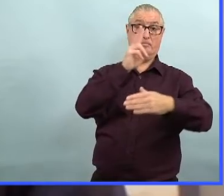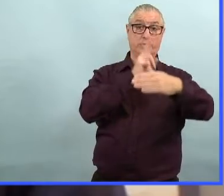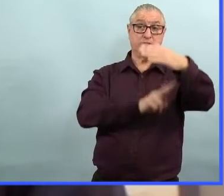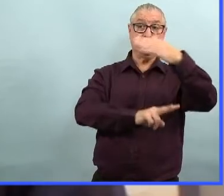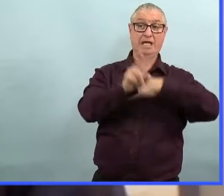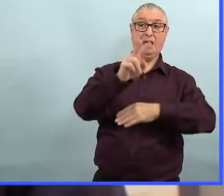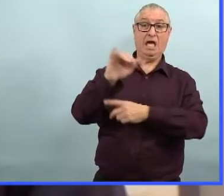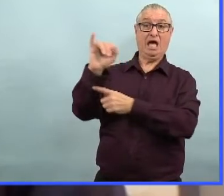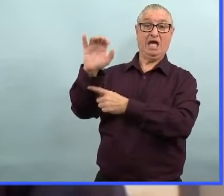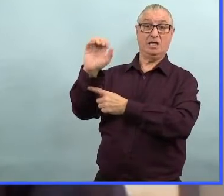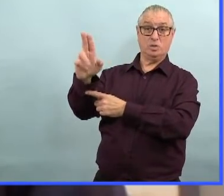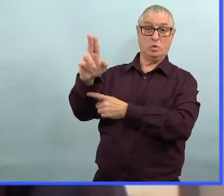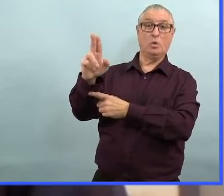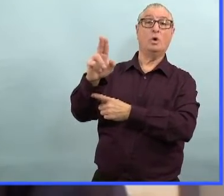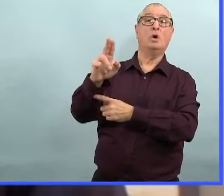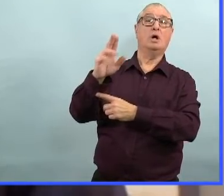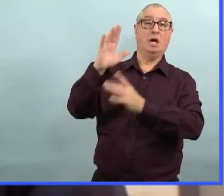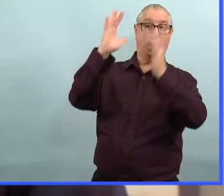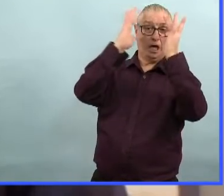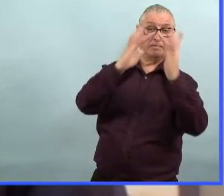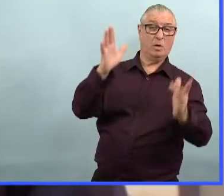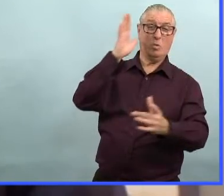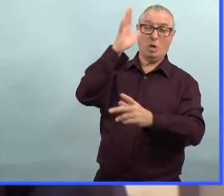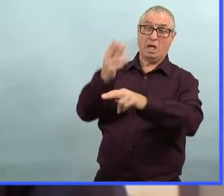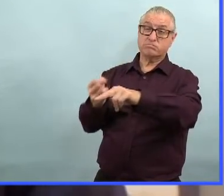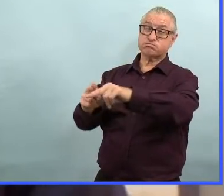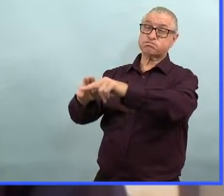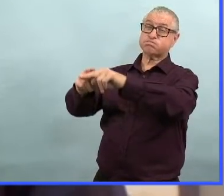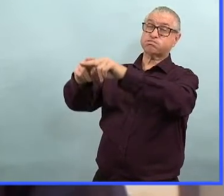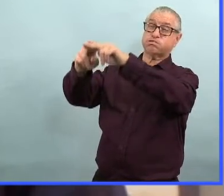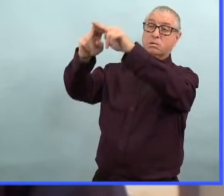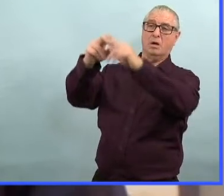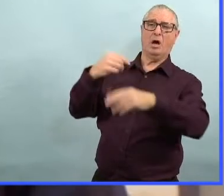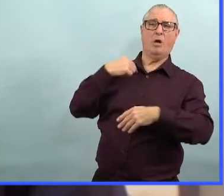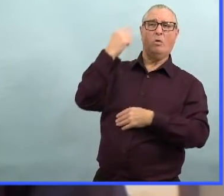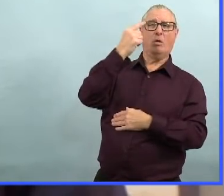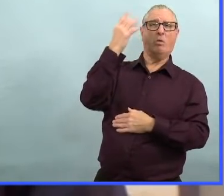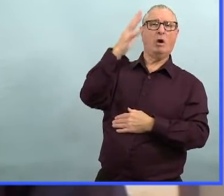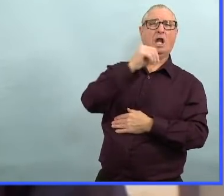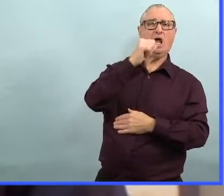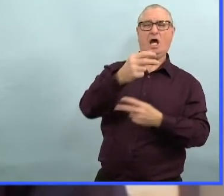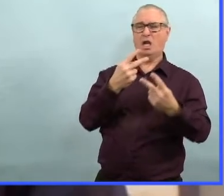i'm really happy to be wrong i'd love it to be wrong but we've seen this movie before and